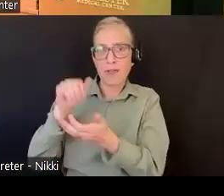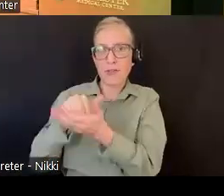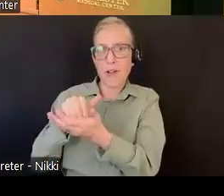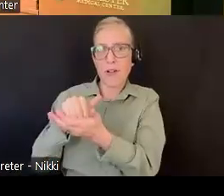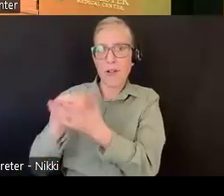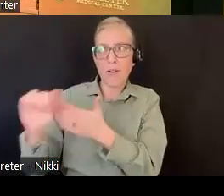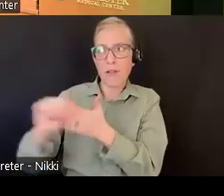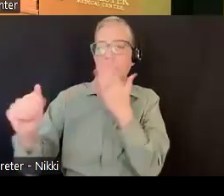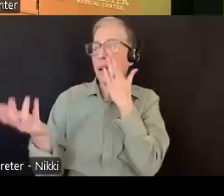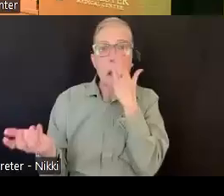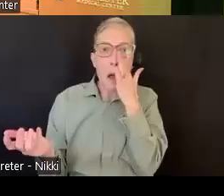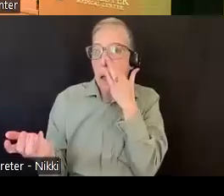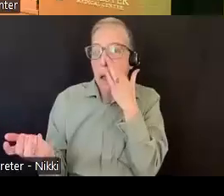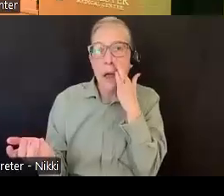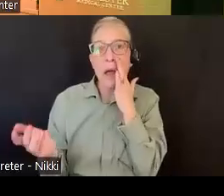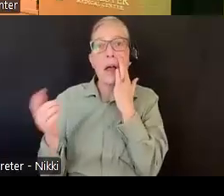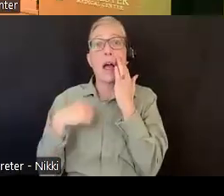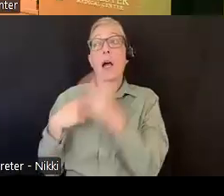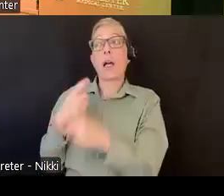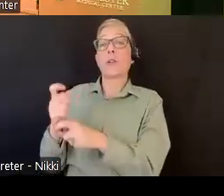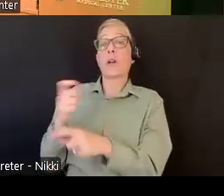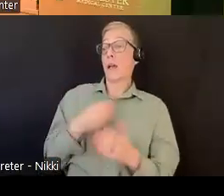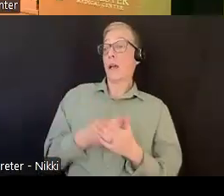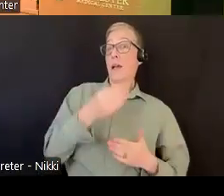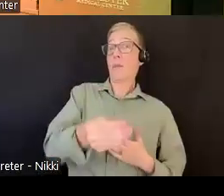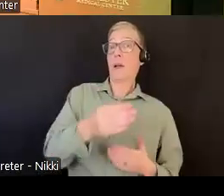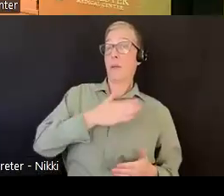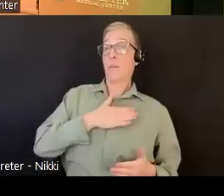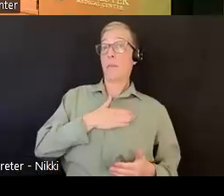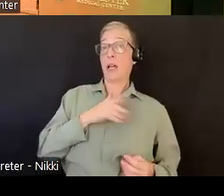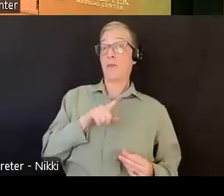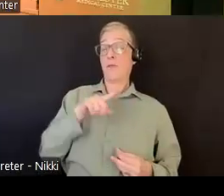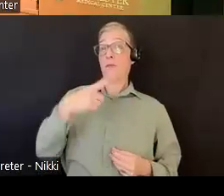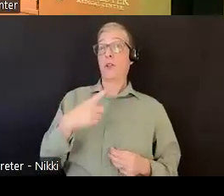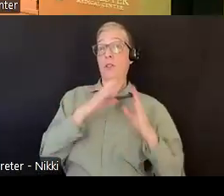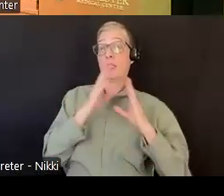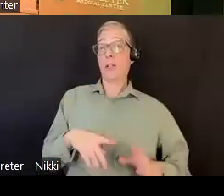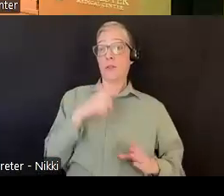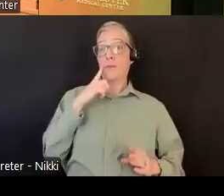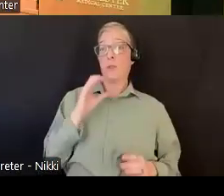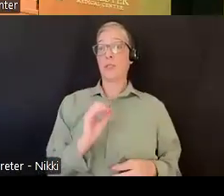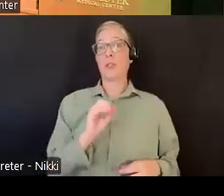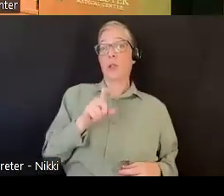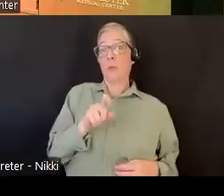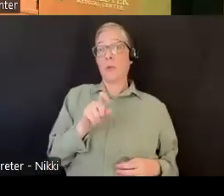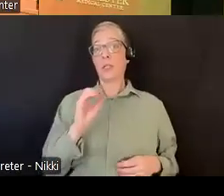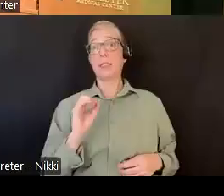I said I bought my first house for 0.095 million. Um like what does that even mean? Um so it's just